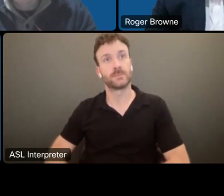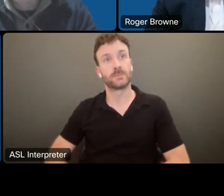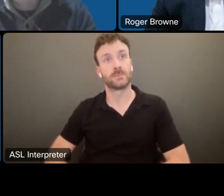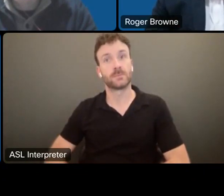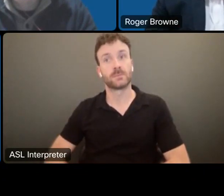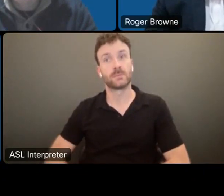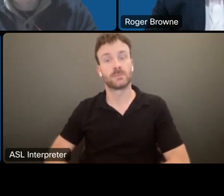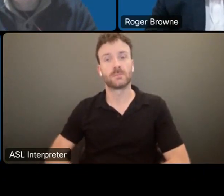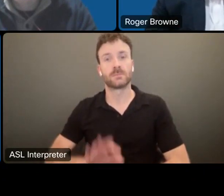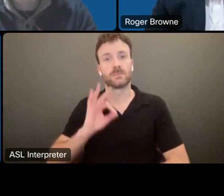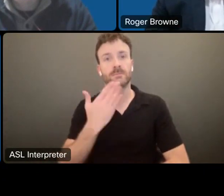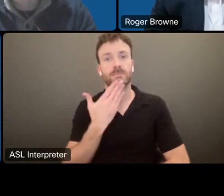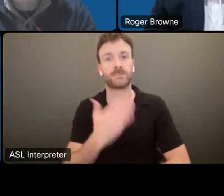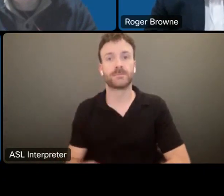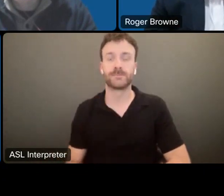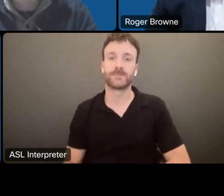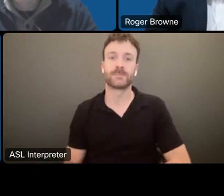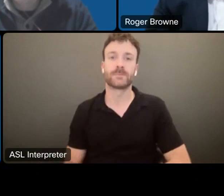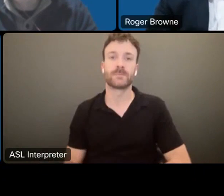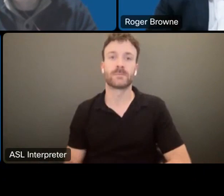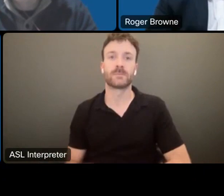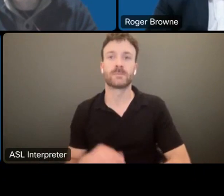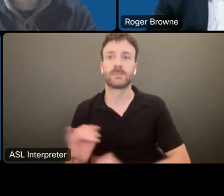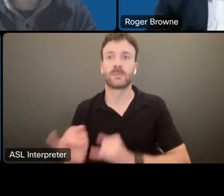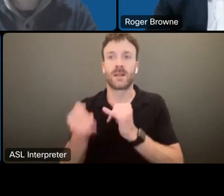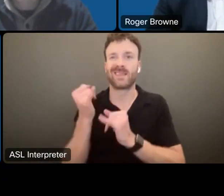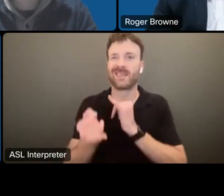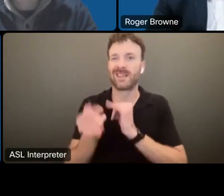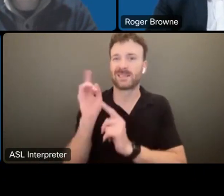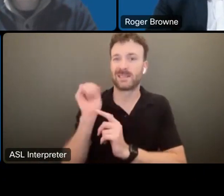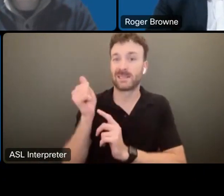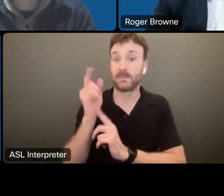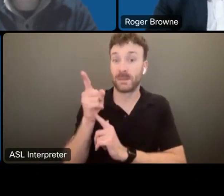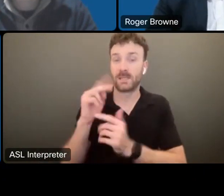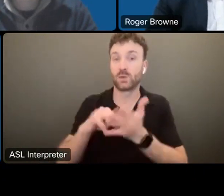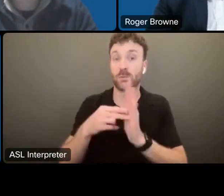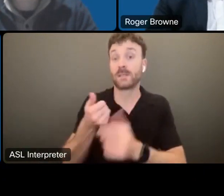Charissa Iogna: All right. Thank you. We are rounding in the last 10 minutes. So I will ask a couple more questions.